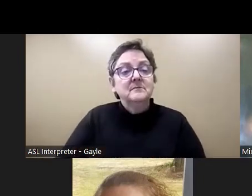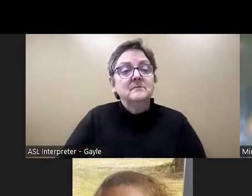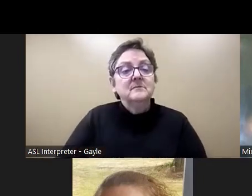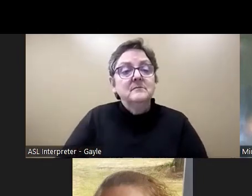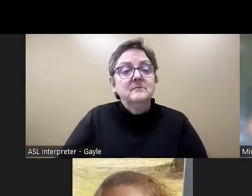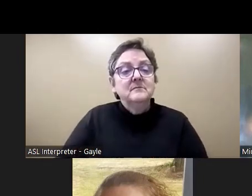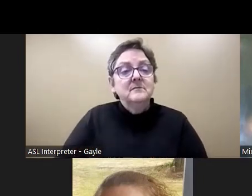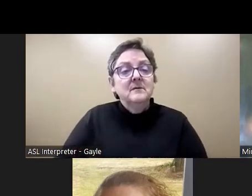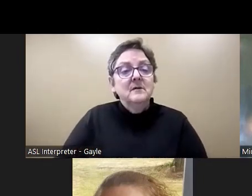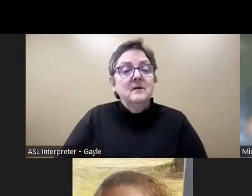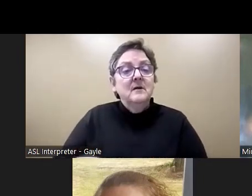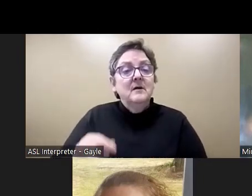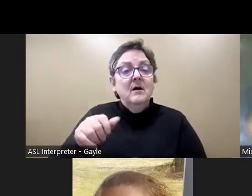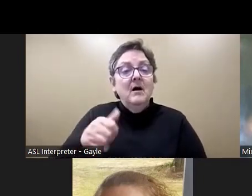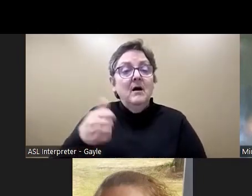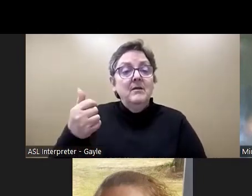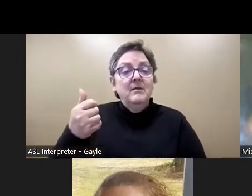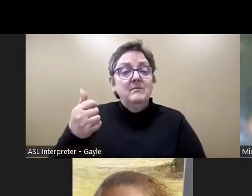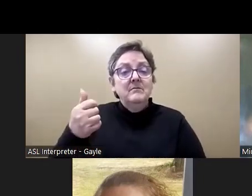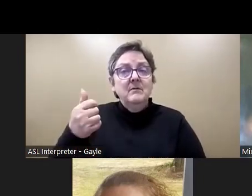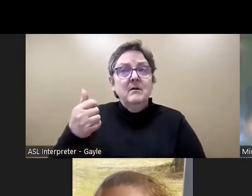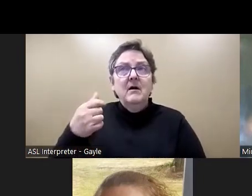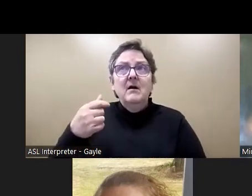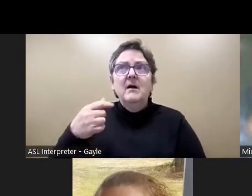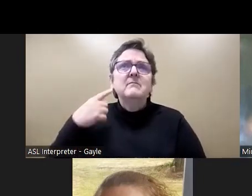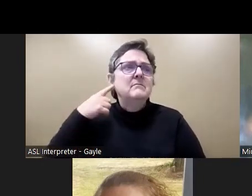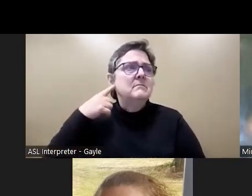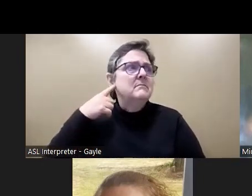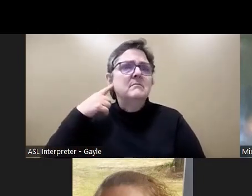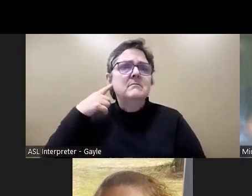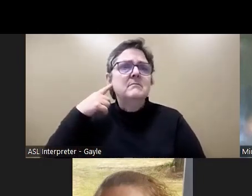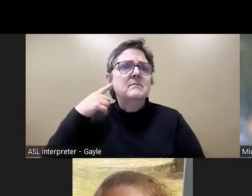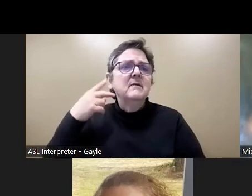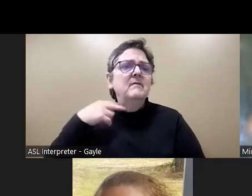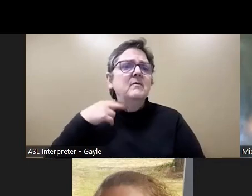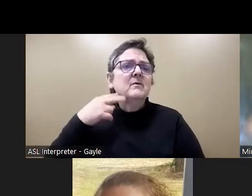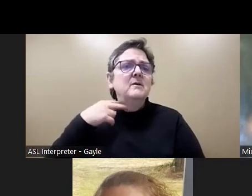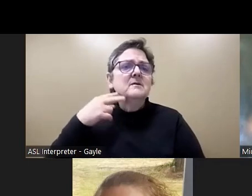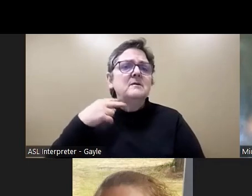Otherwise we can hear a voice. Yeah, I was just gonna ask Michael.